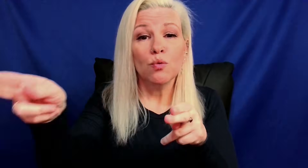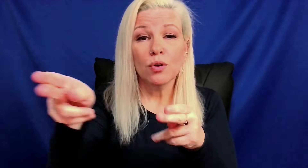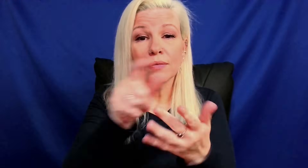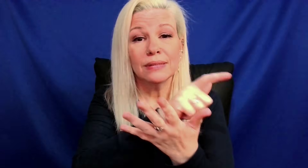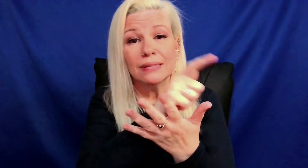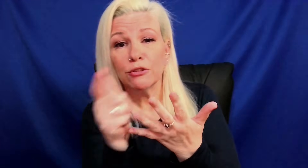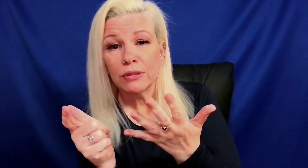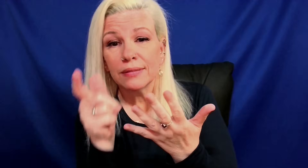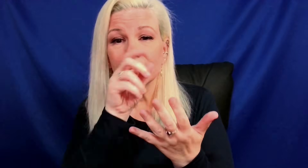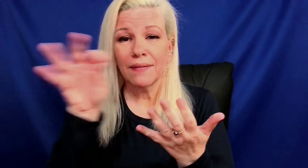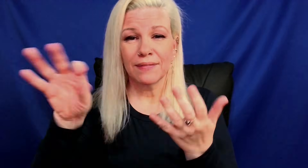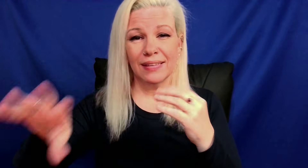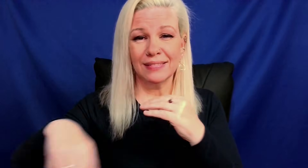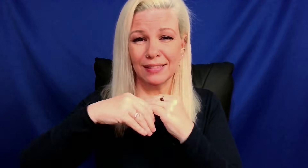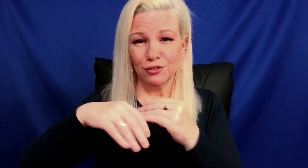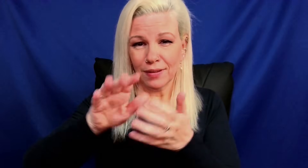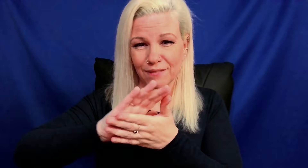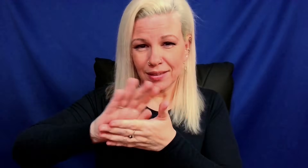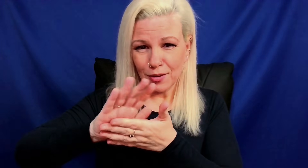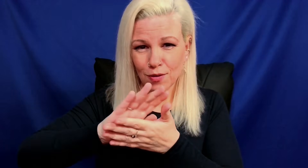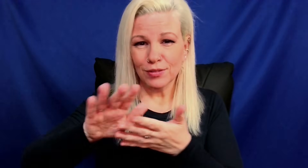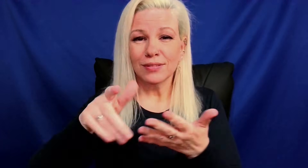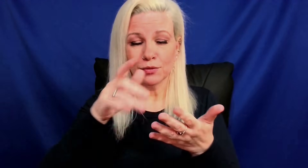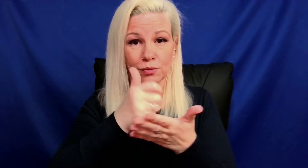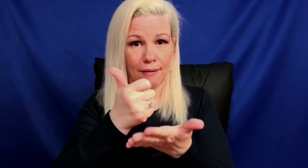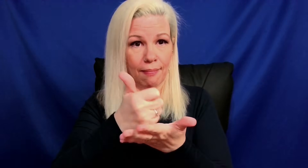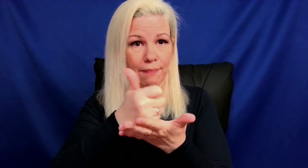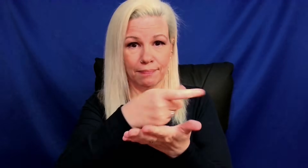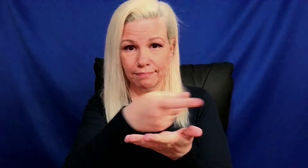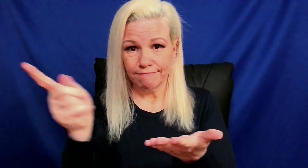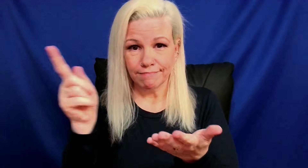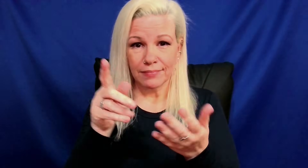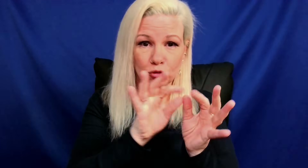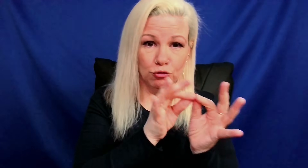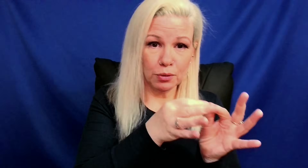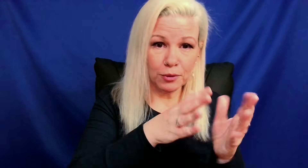to help our interpreting community and Deaf community better understand